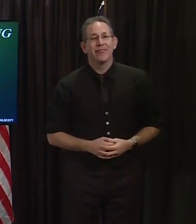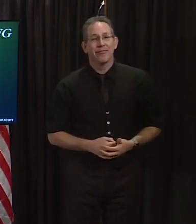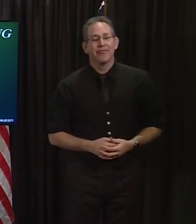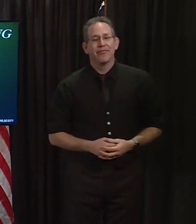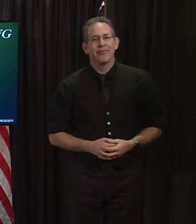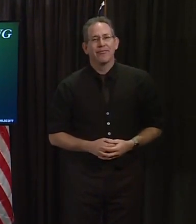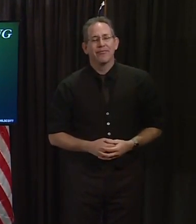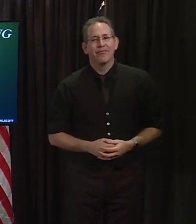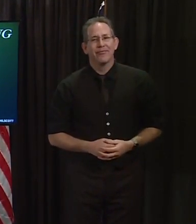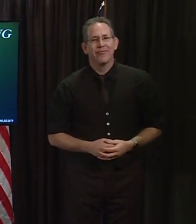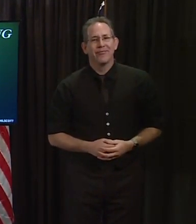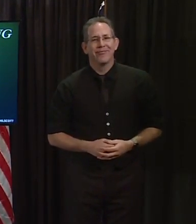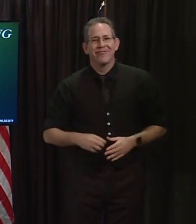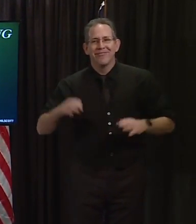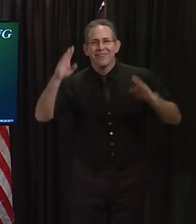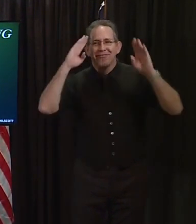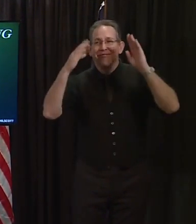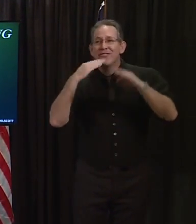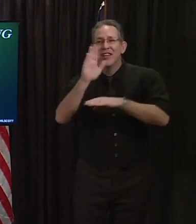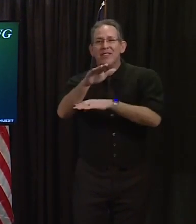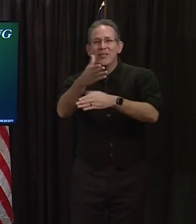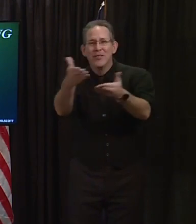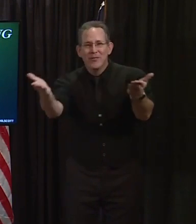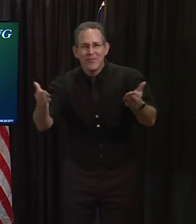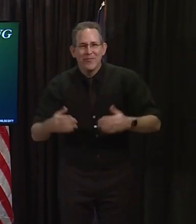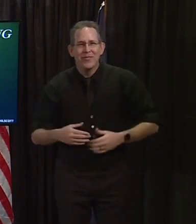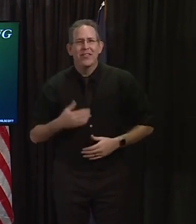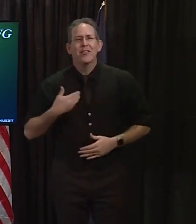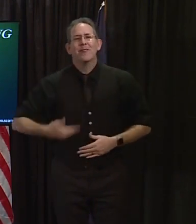Good afternoon. I'm jenny Samuelson, the interim secretary of the agency of